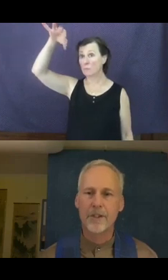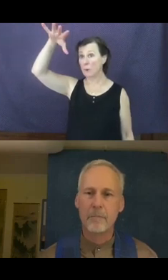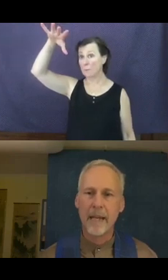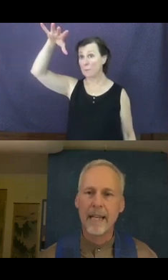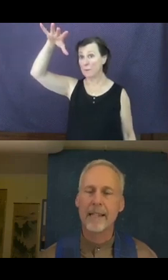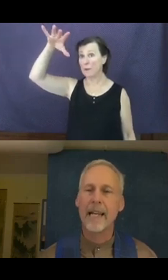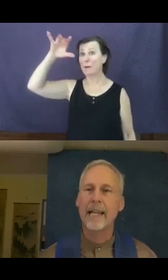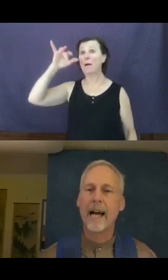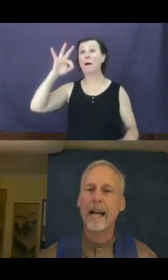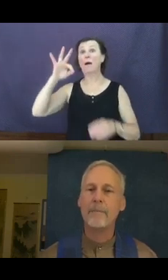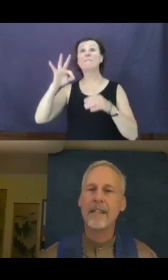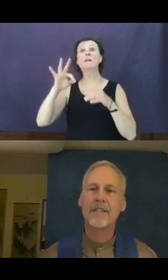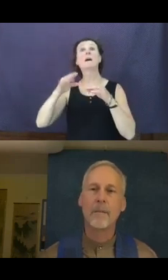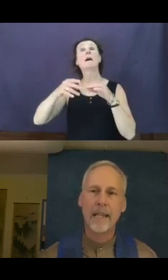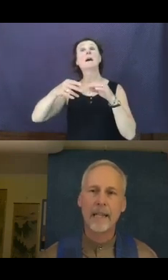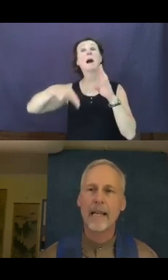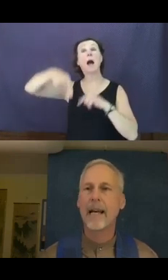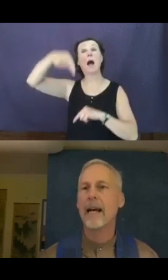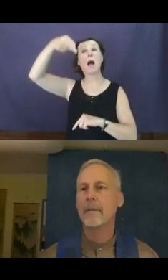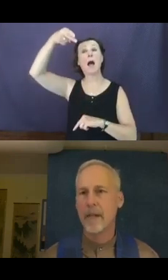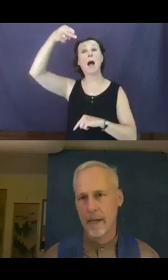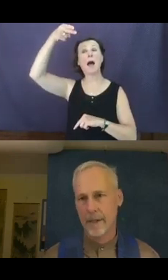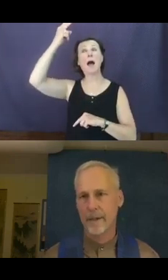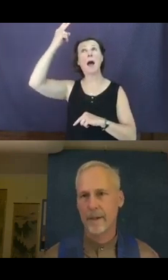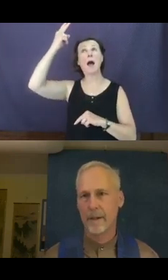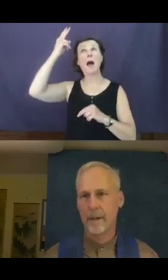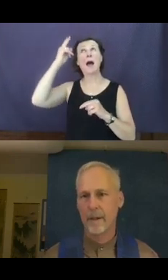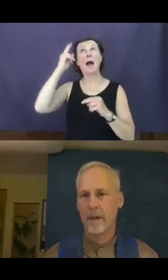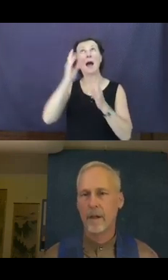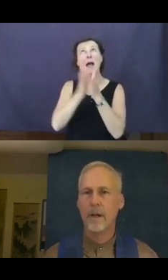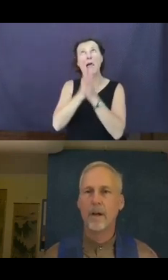demand that I be something that I am not -